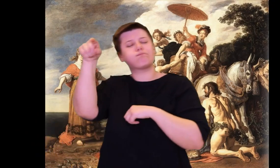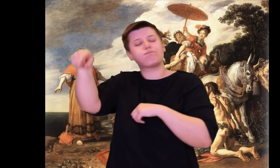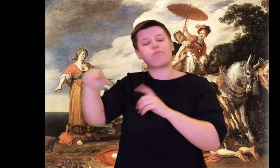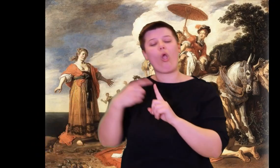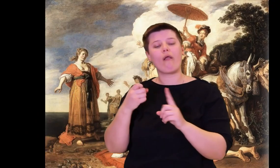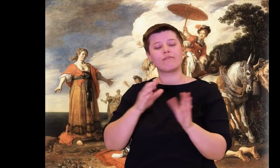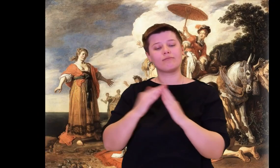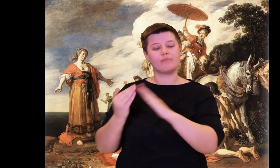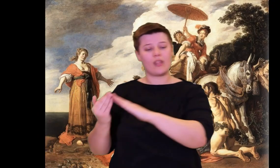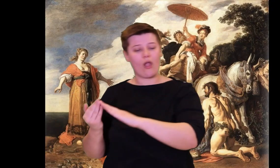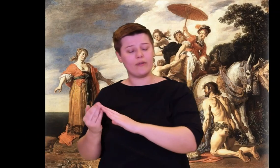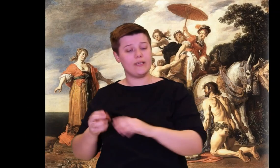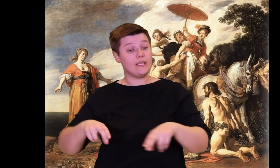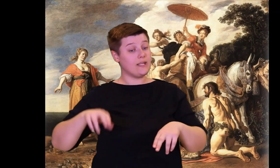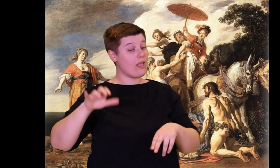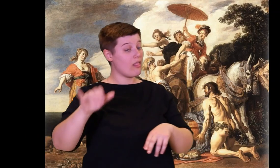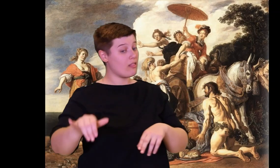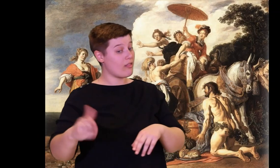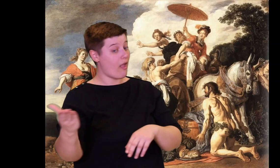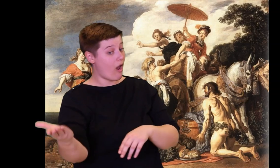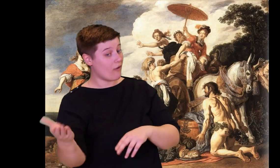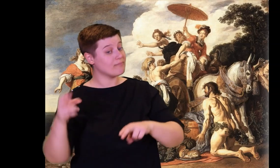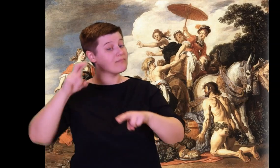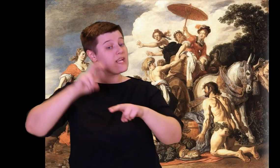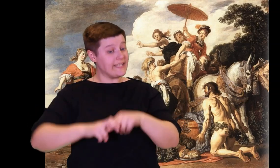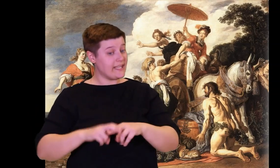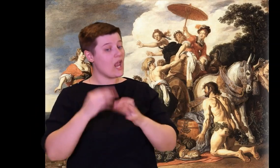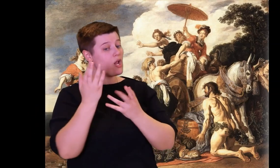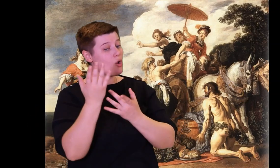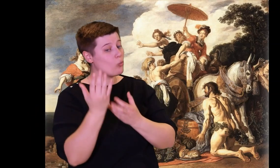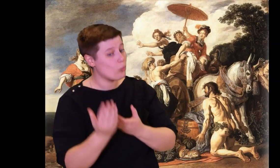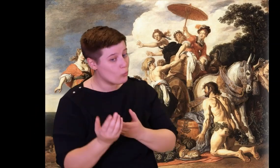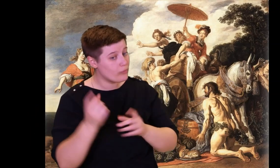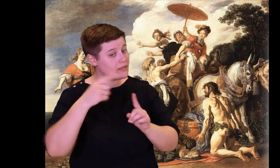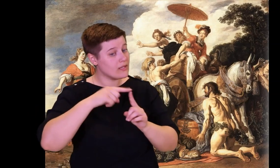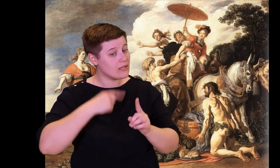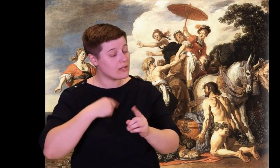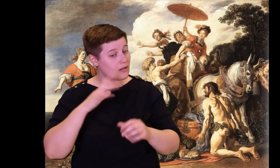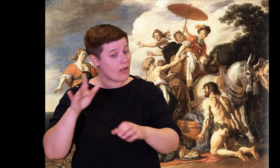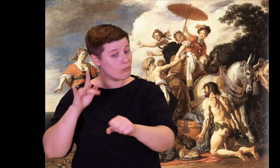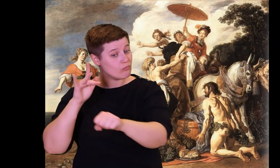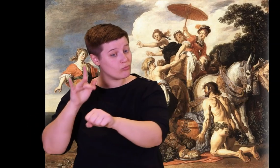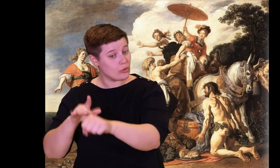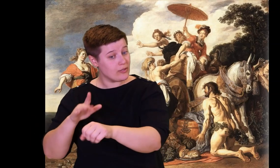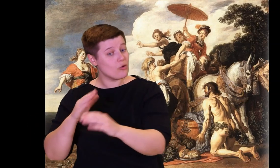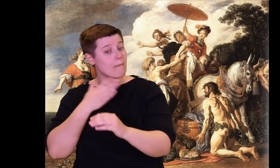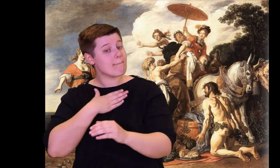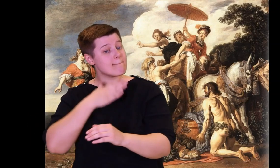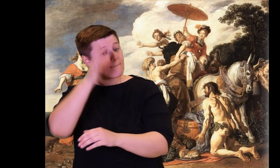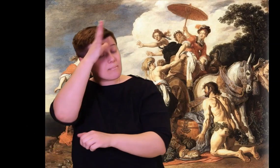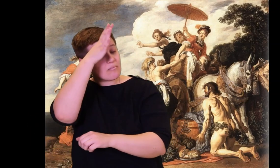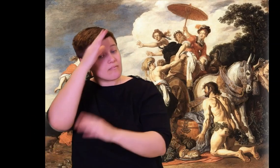before her marriage, and who went against her loving parents’ rules.